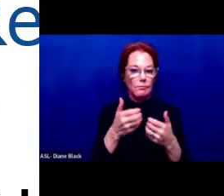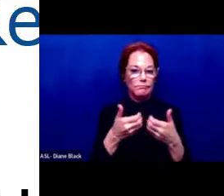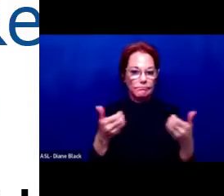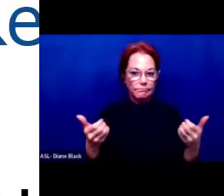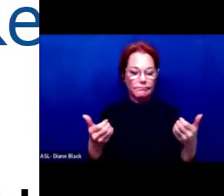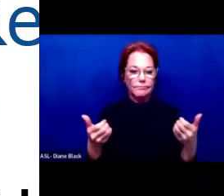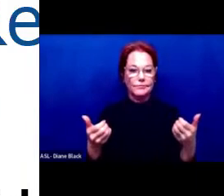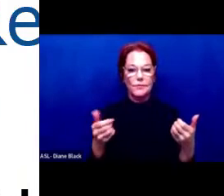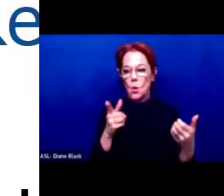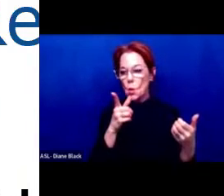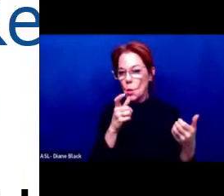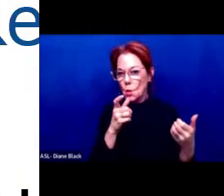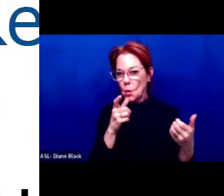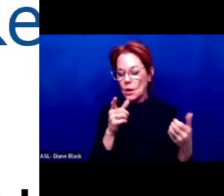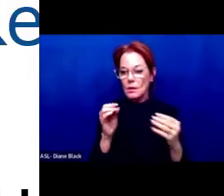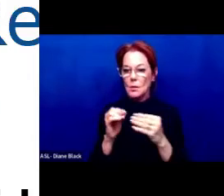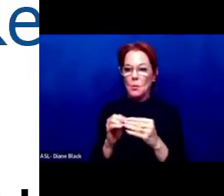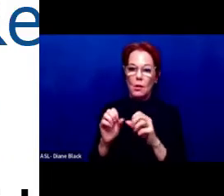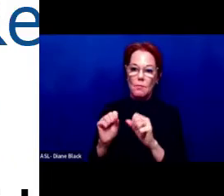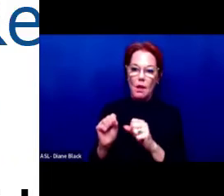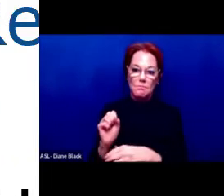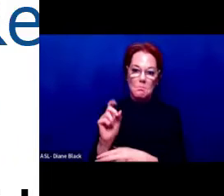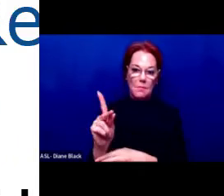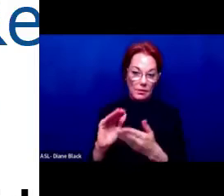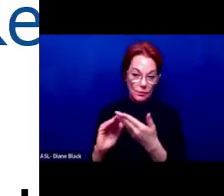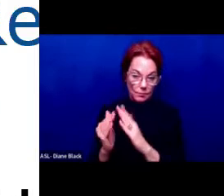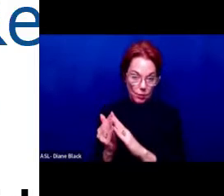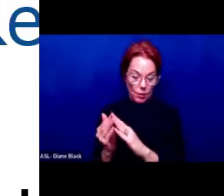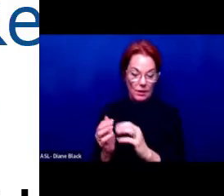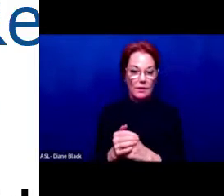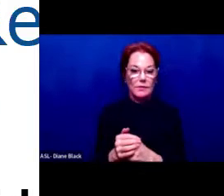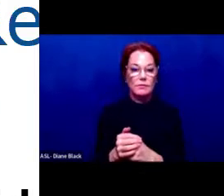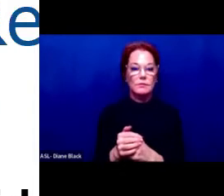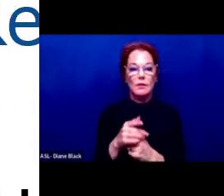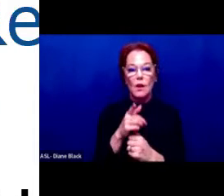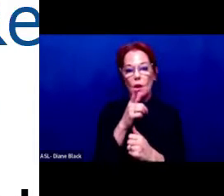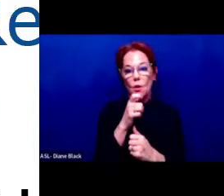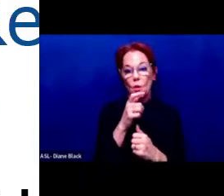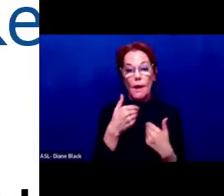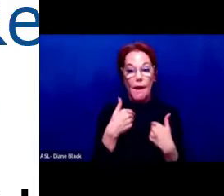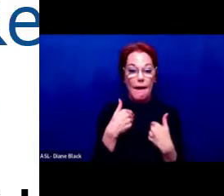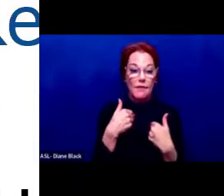likely to be able to return to their community, having a primary care provider and what's